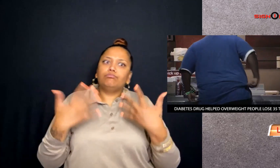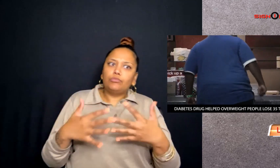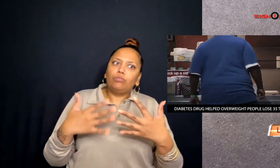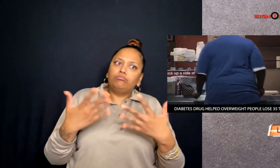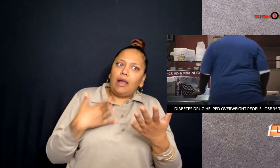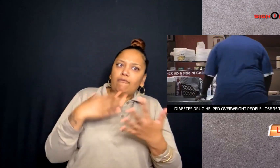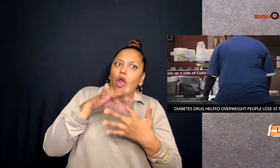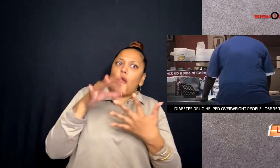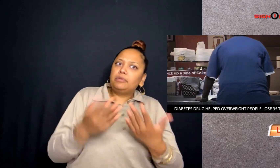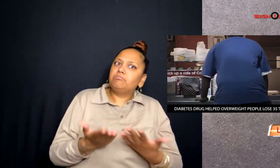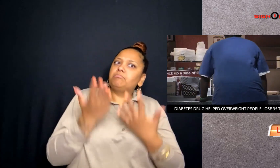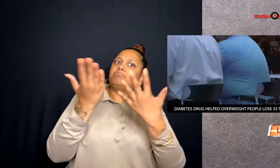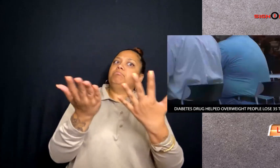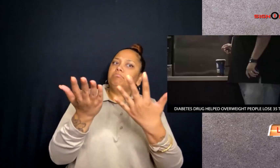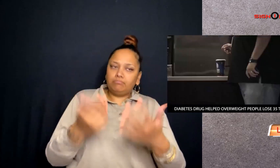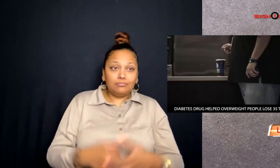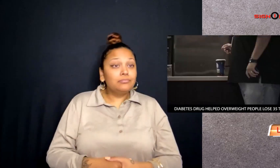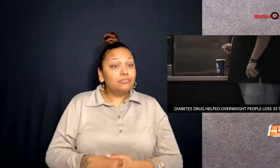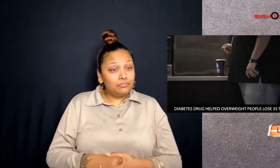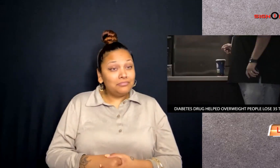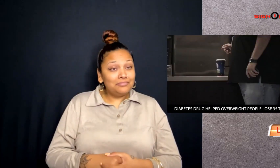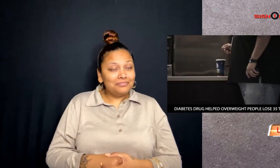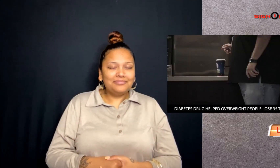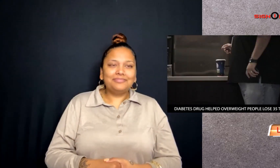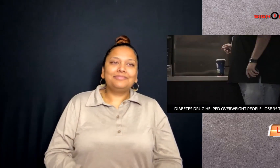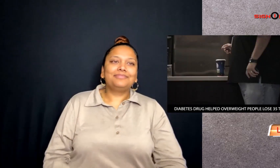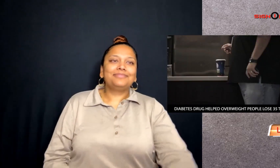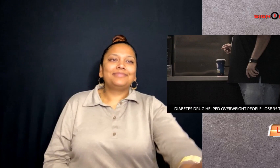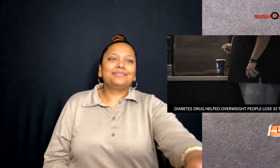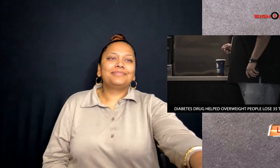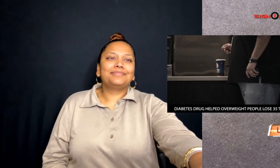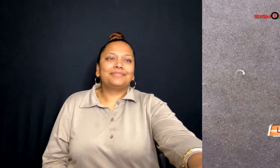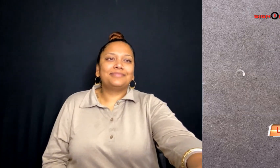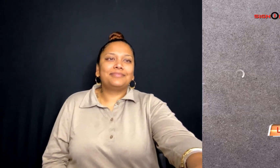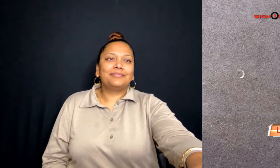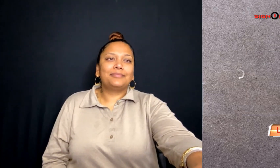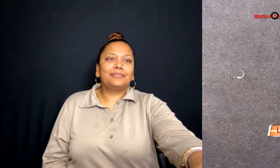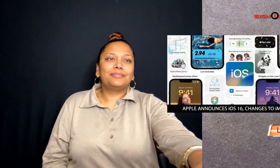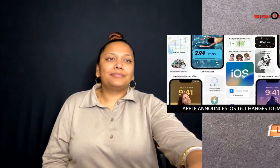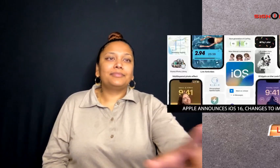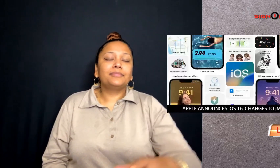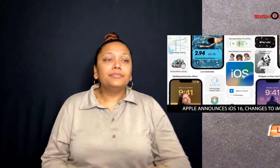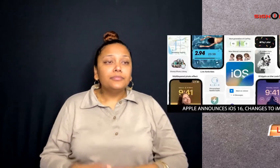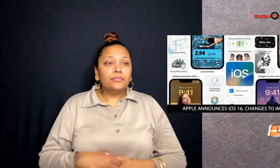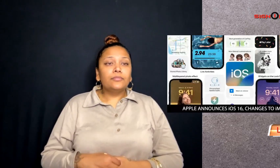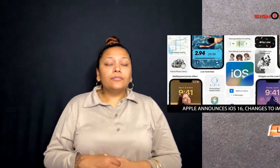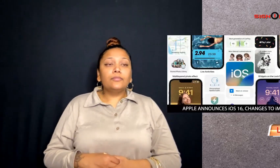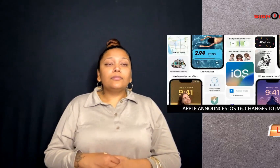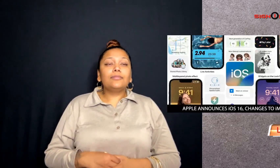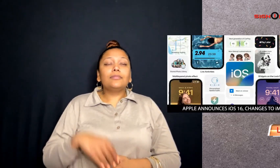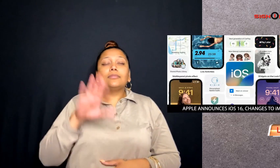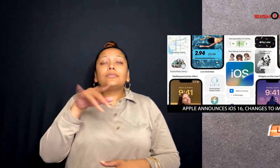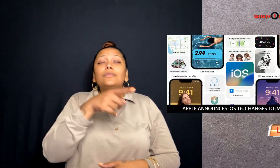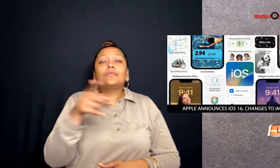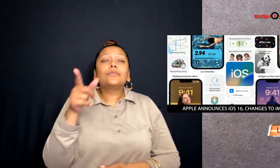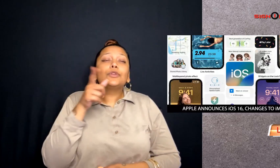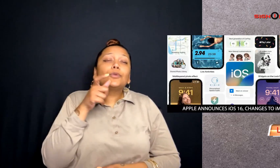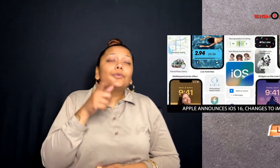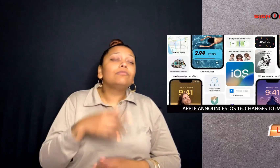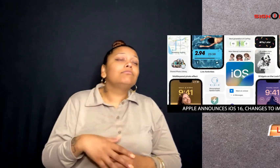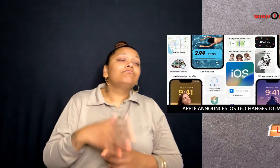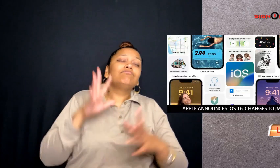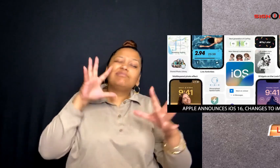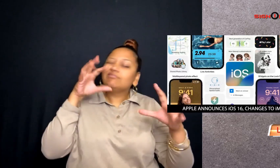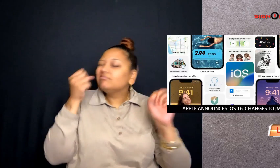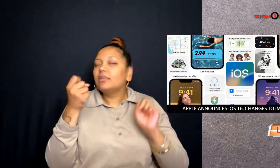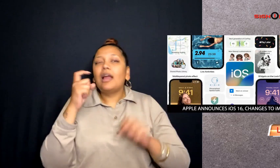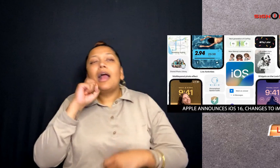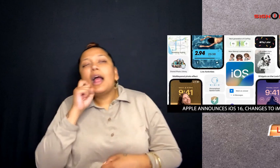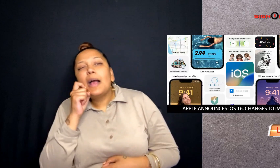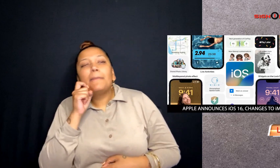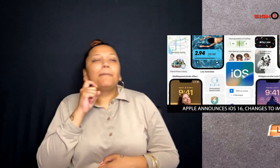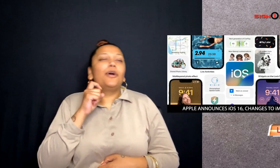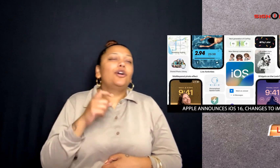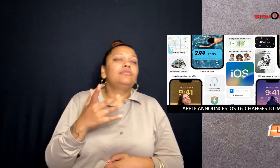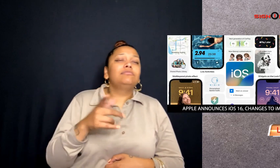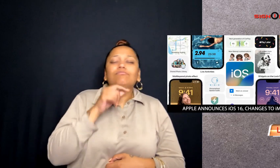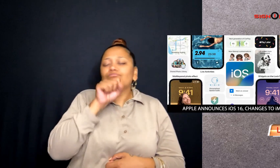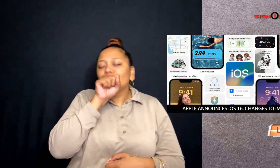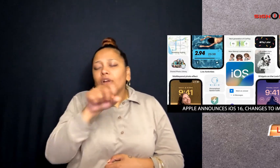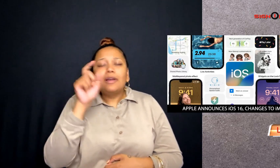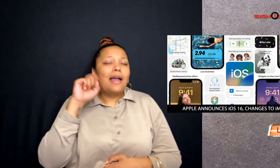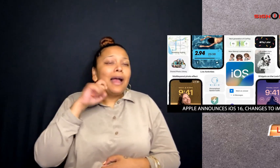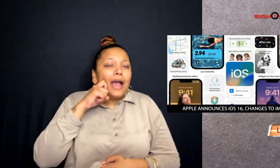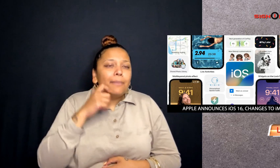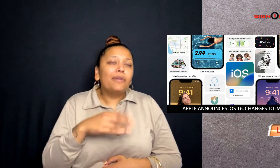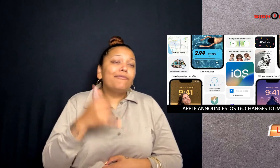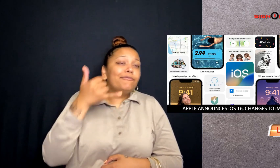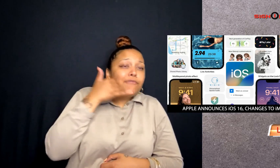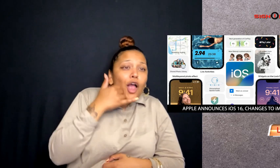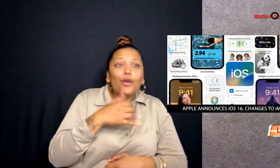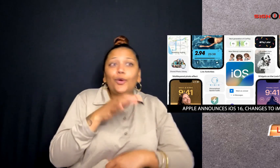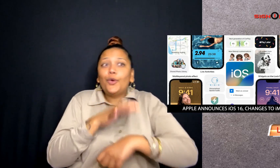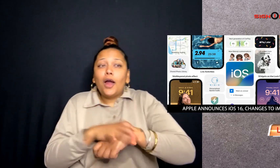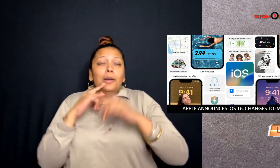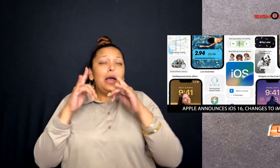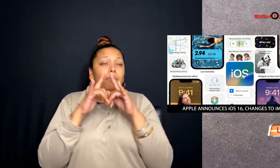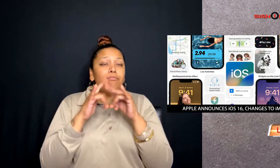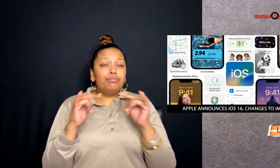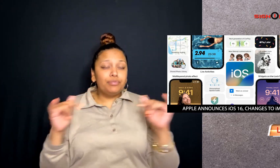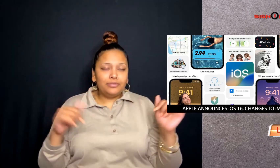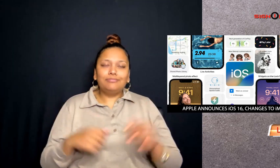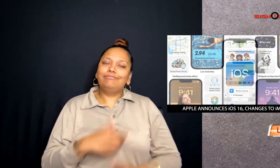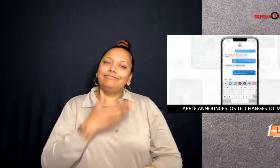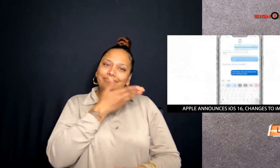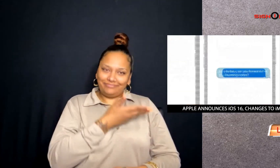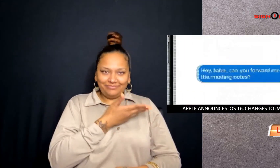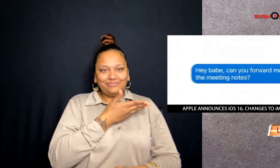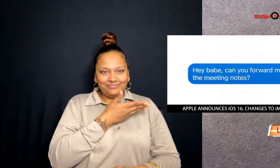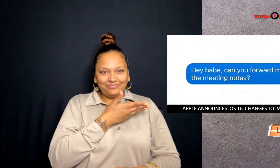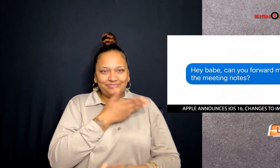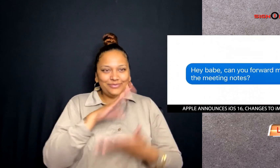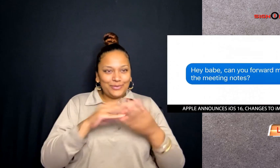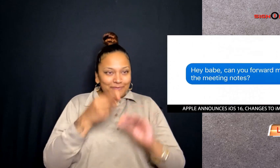options for people who are obese if you're crazy about Apple products this